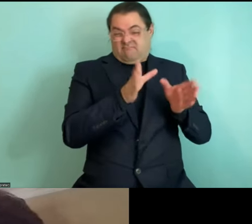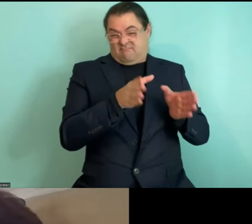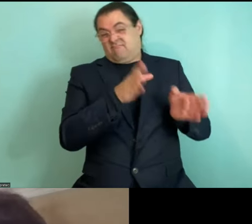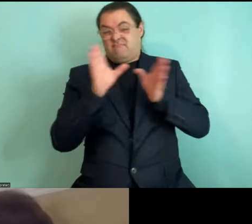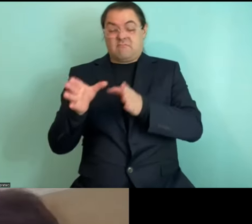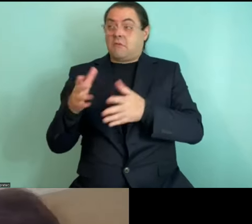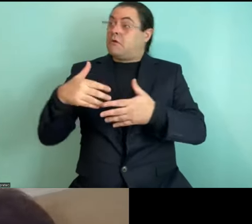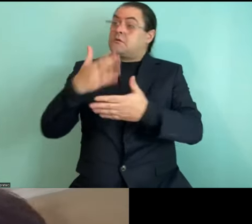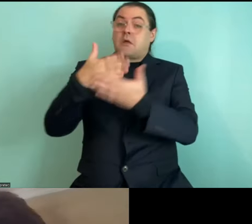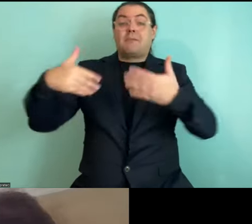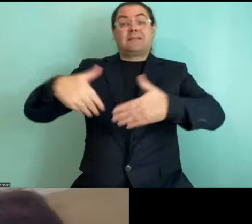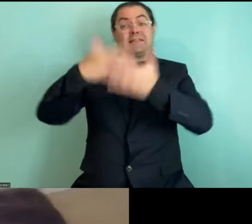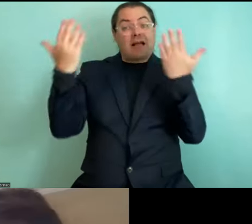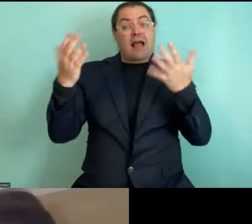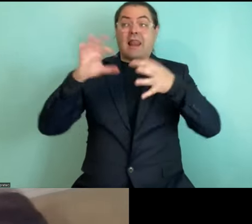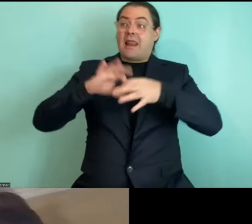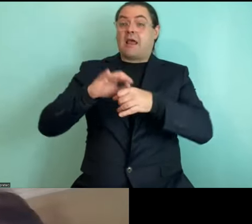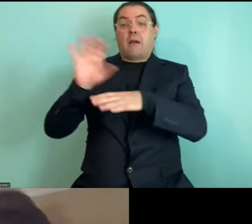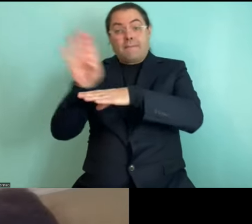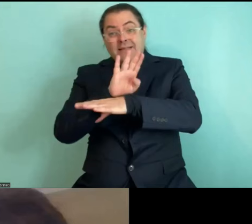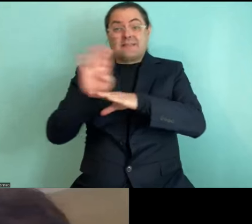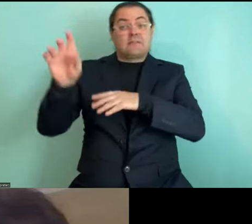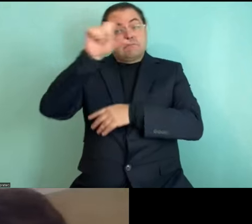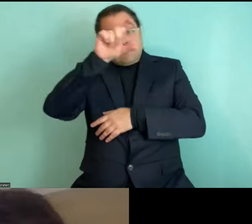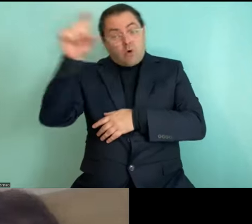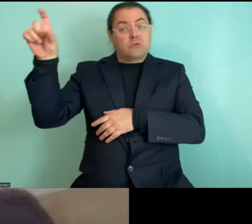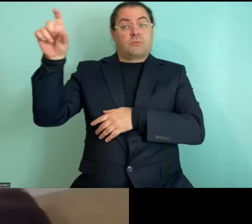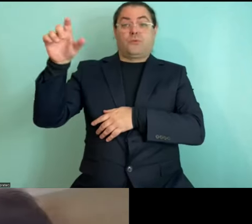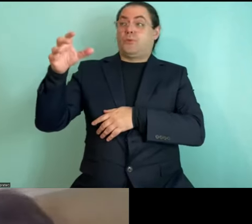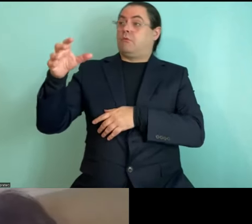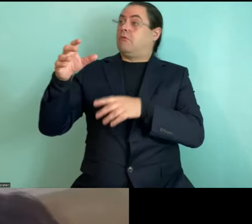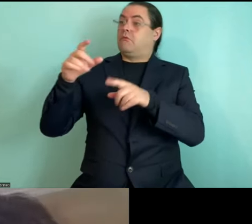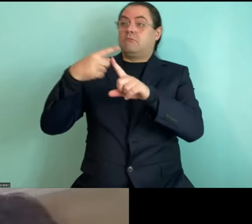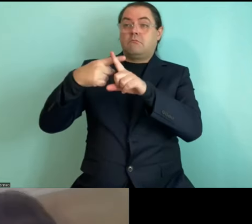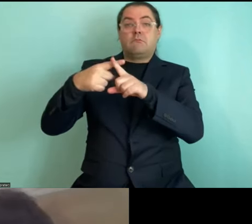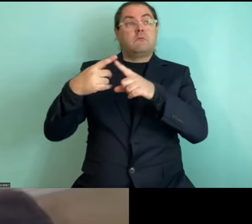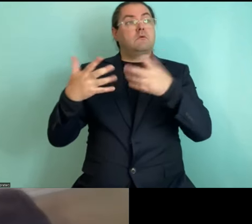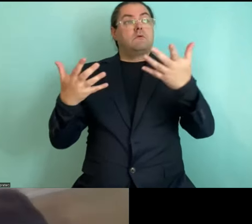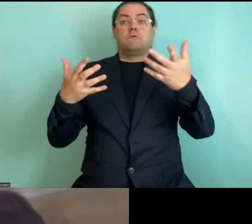10:11:12 But why basket is on your gap witness by some of our guests uni. Don't survival